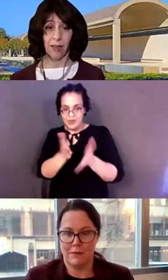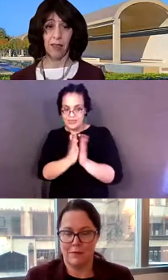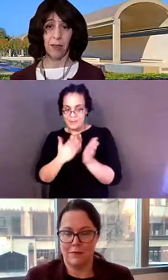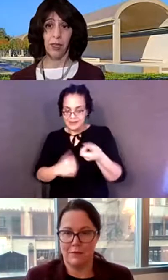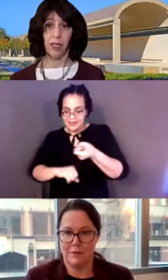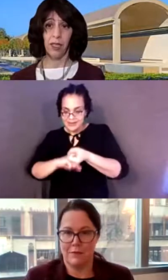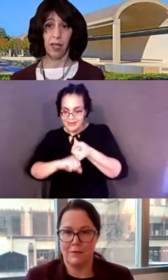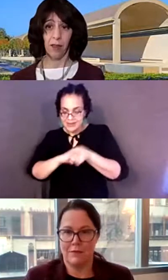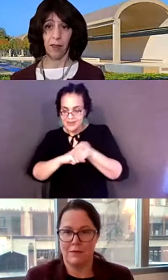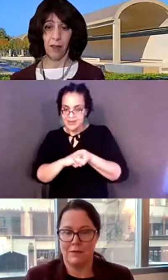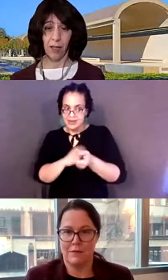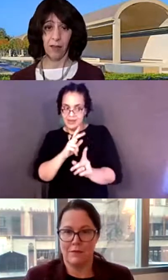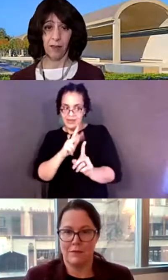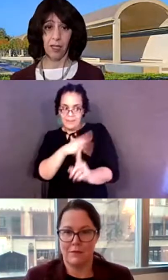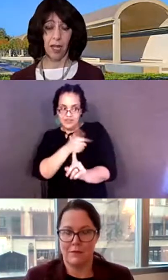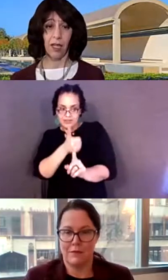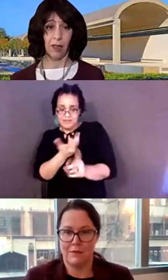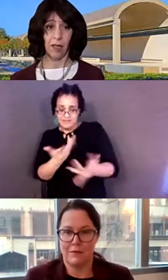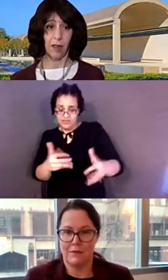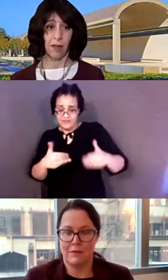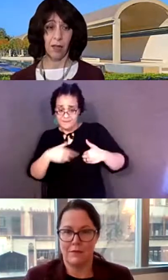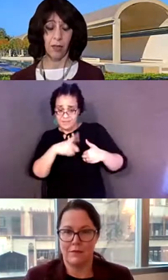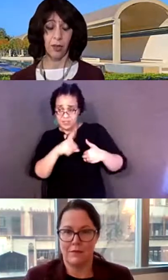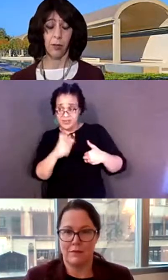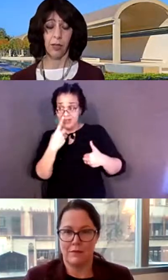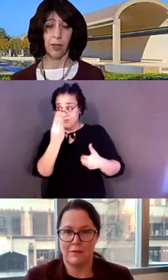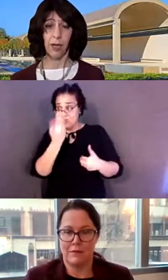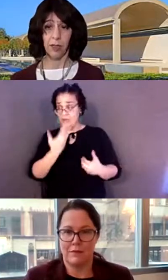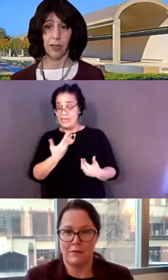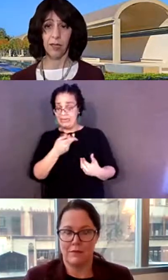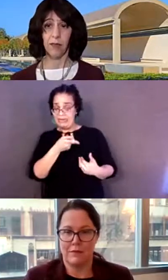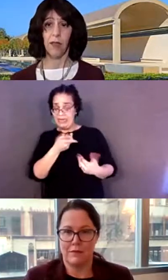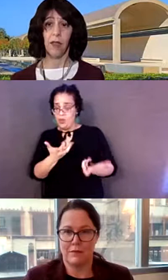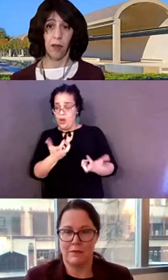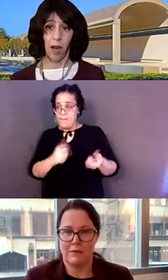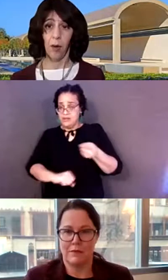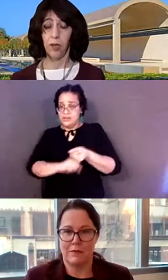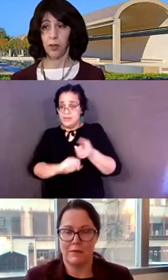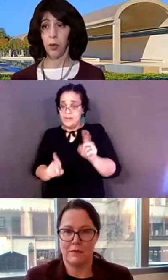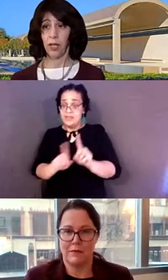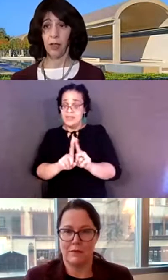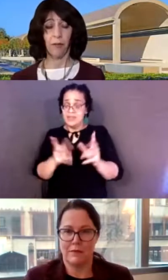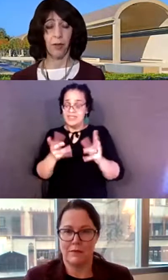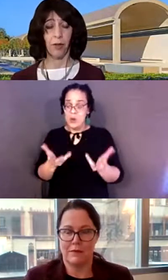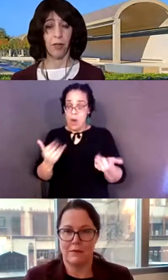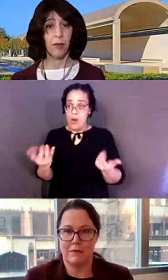disability and has indicated that he or she would like my assistance.